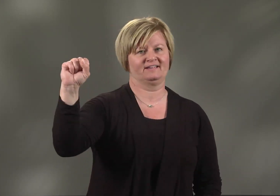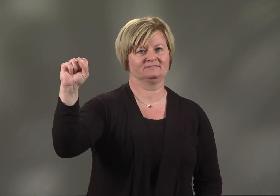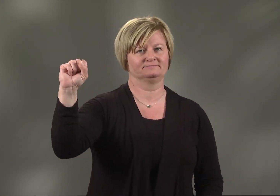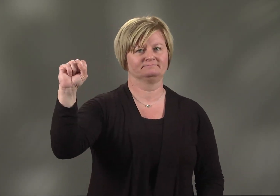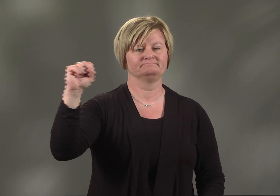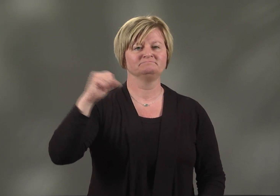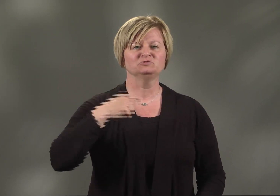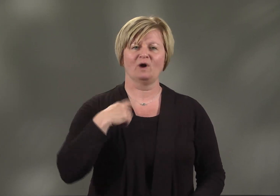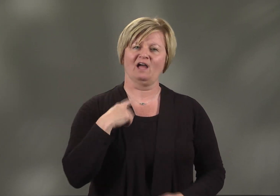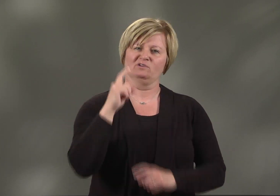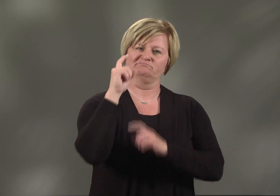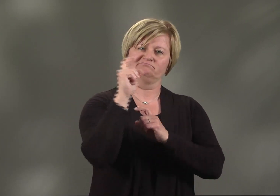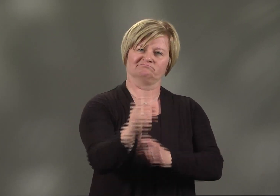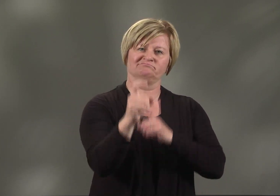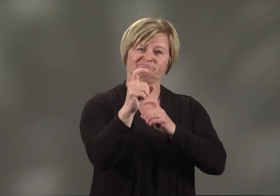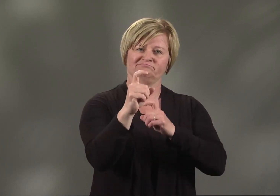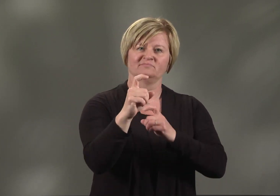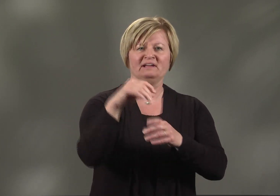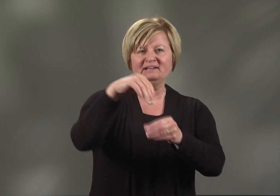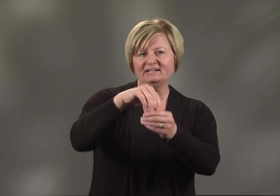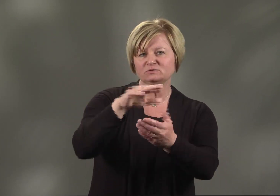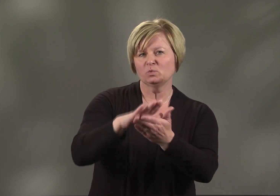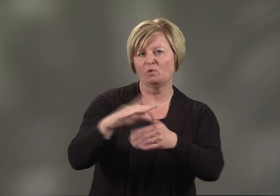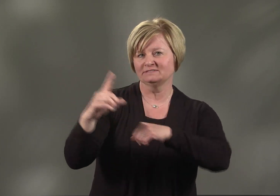and I was sentenced to in-school detention the next day.